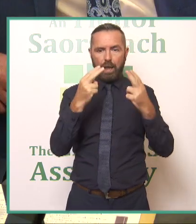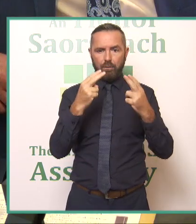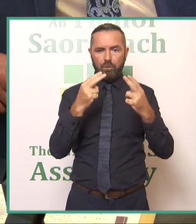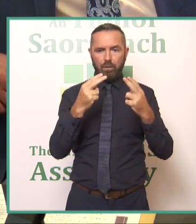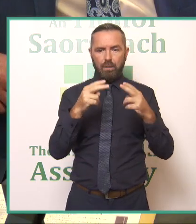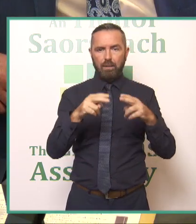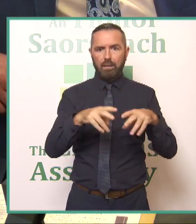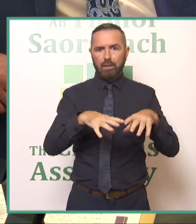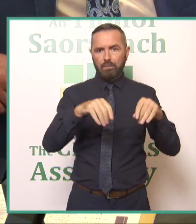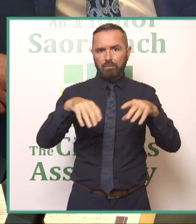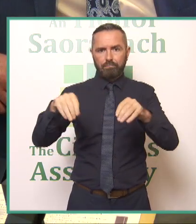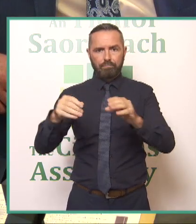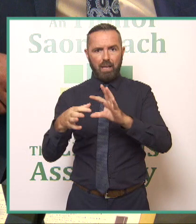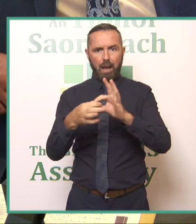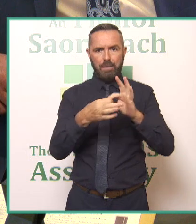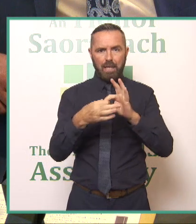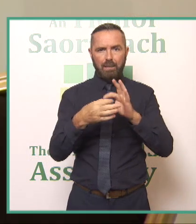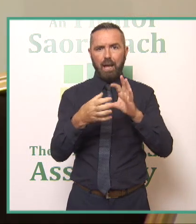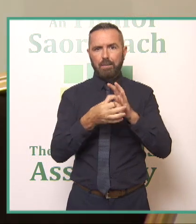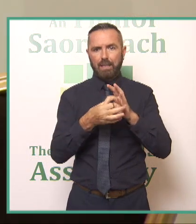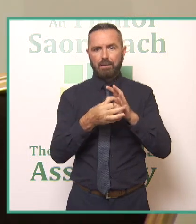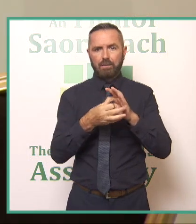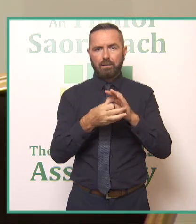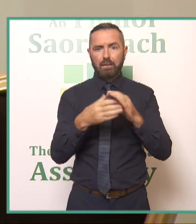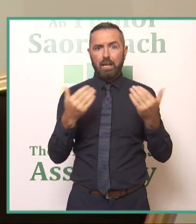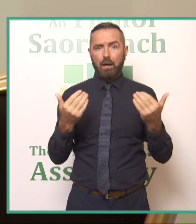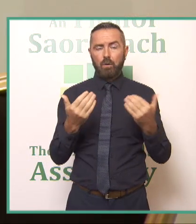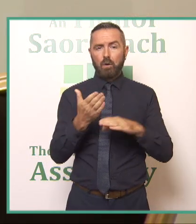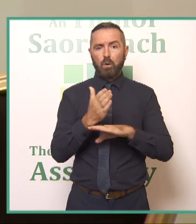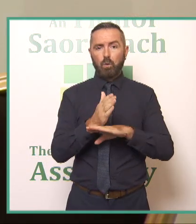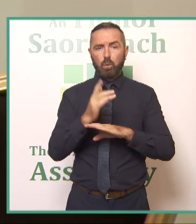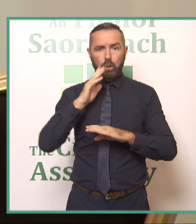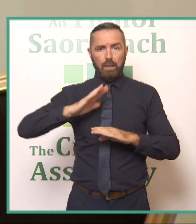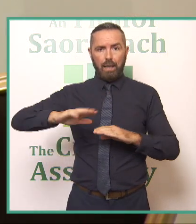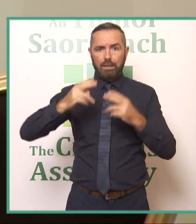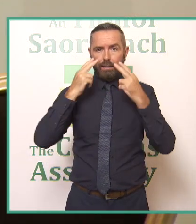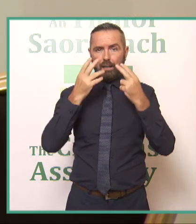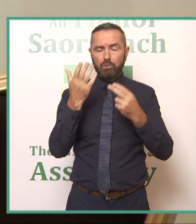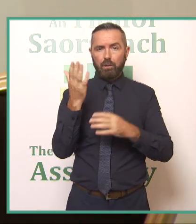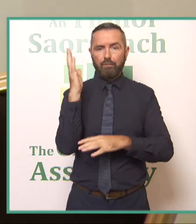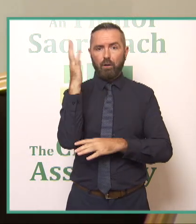we're probably down in terms of Woodland natural Forest we're probably down to around one percent